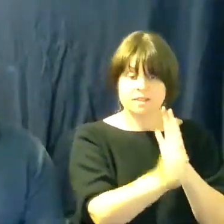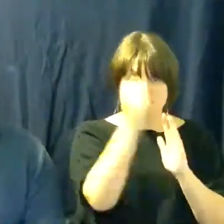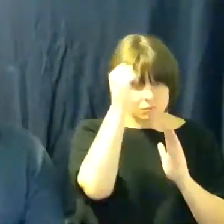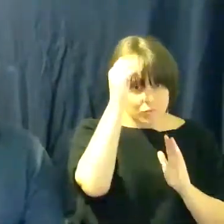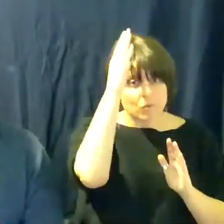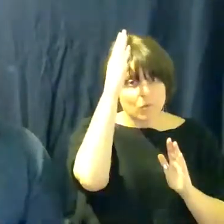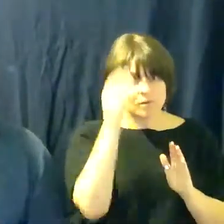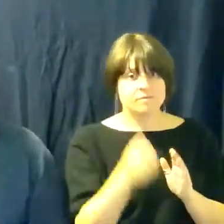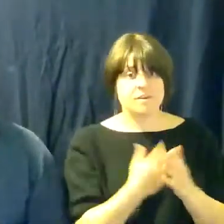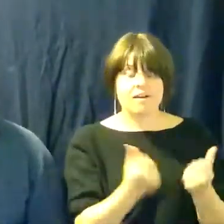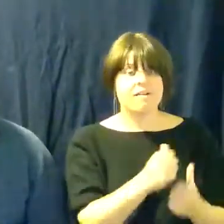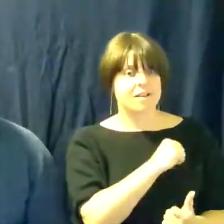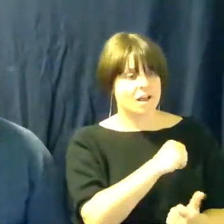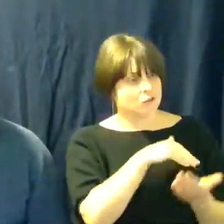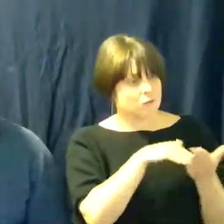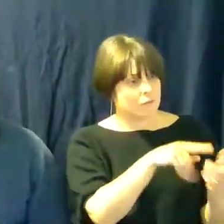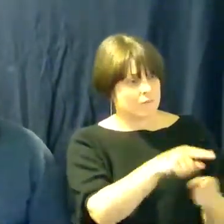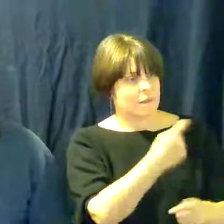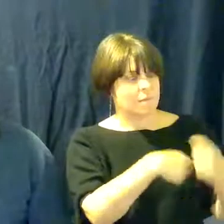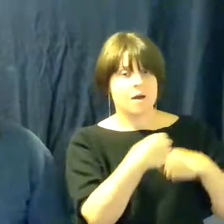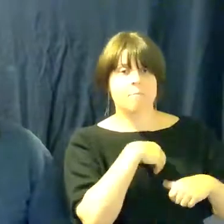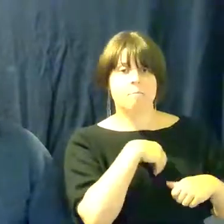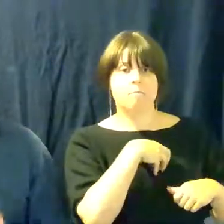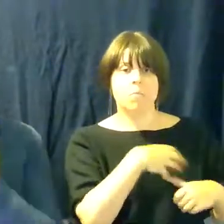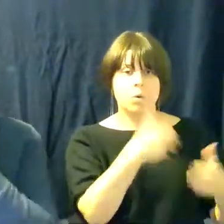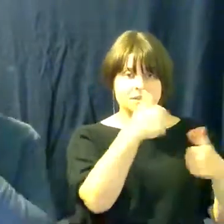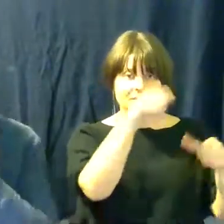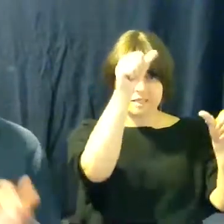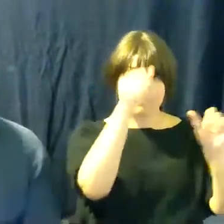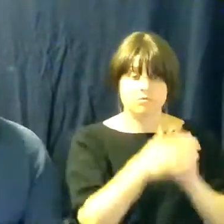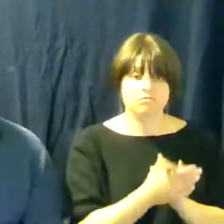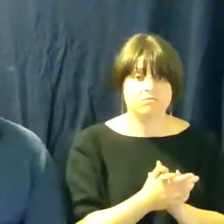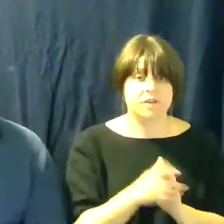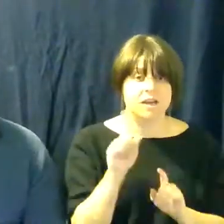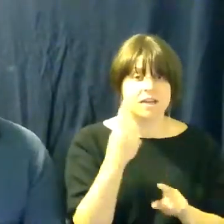to assist another in learning skills, knowledge and attitudes to be more successful